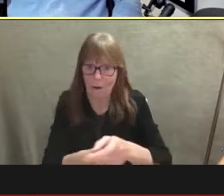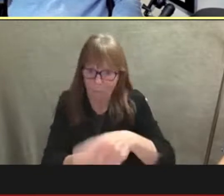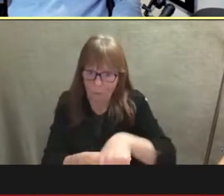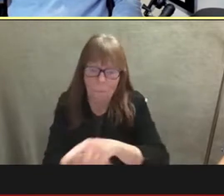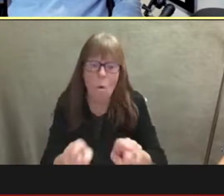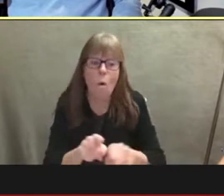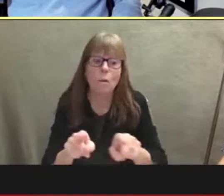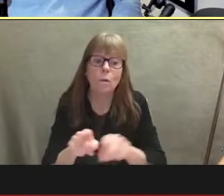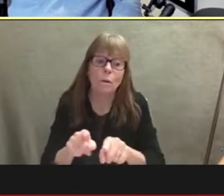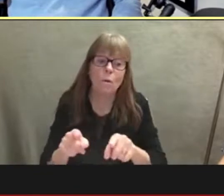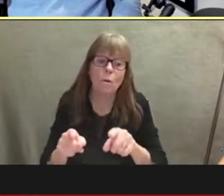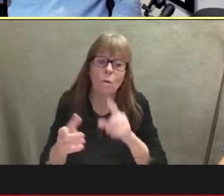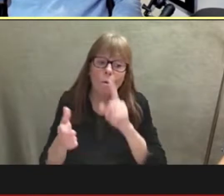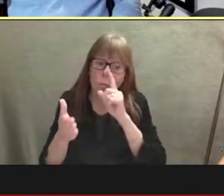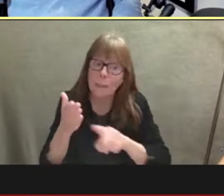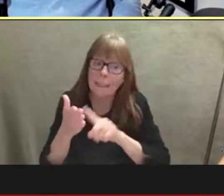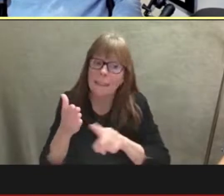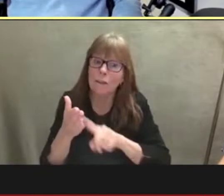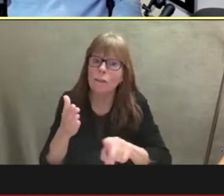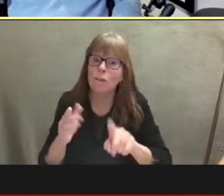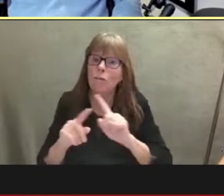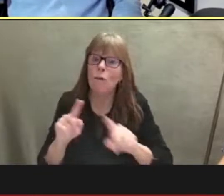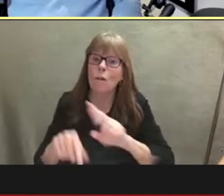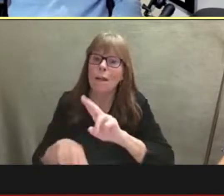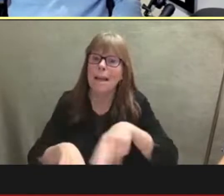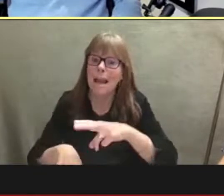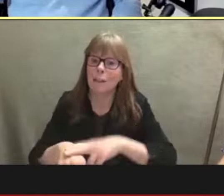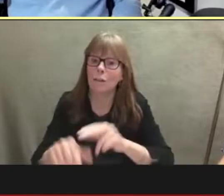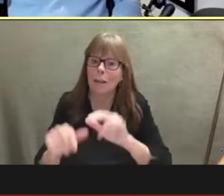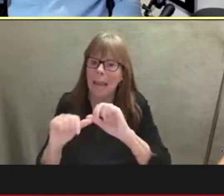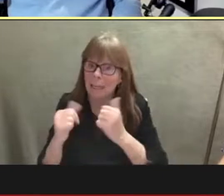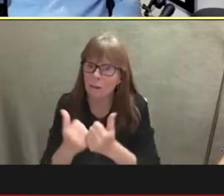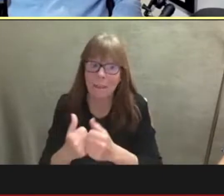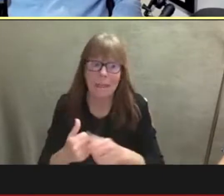including the National Institutes of Health, that studies medically underserved populations.